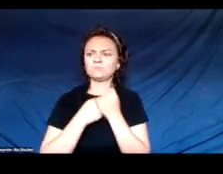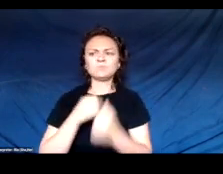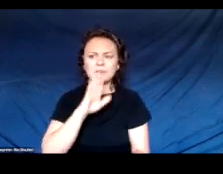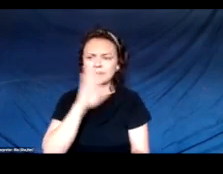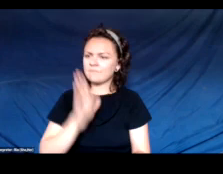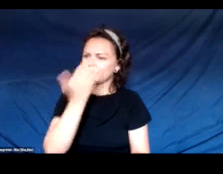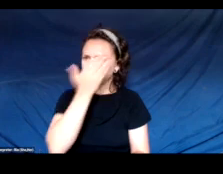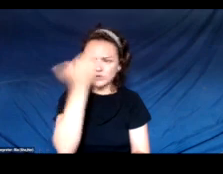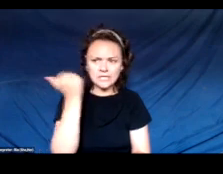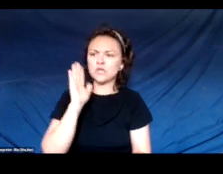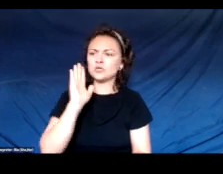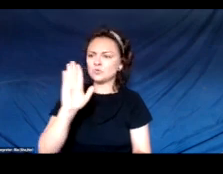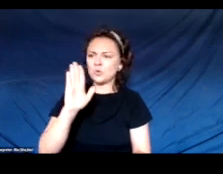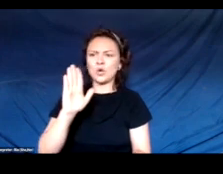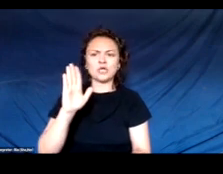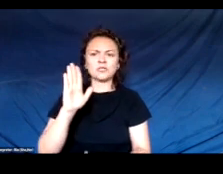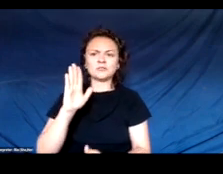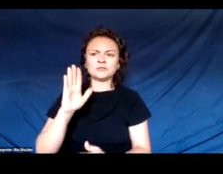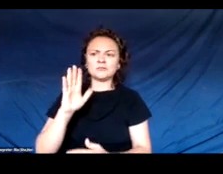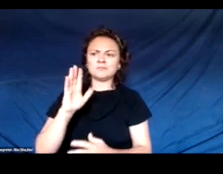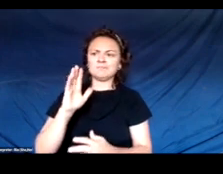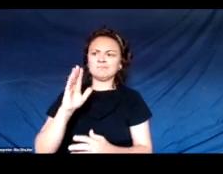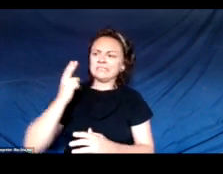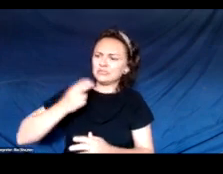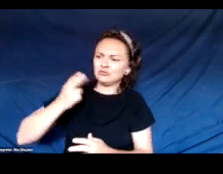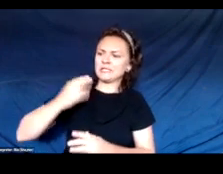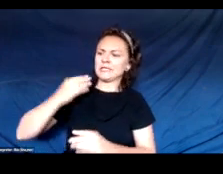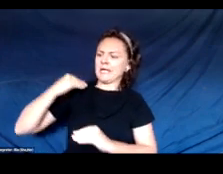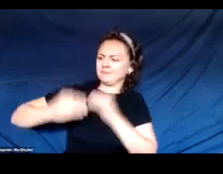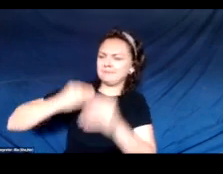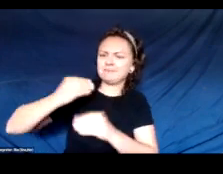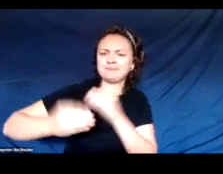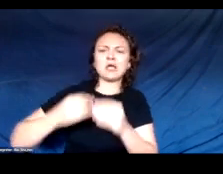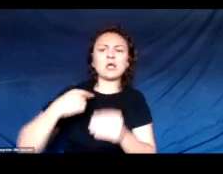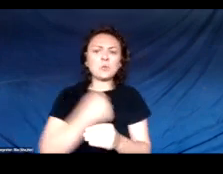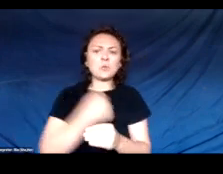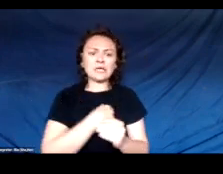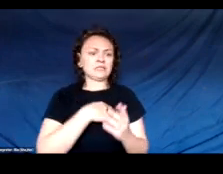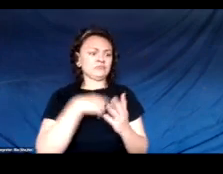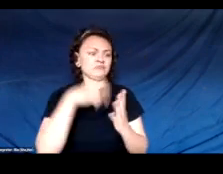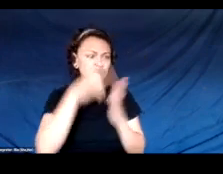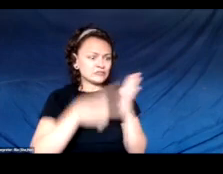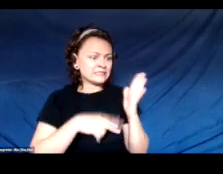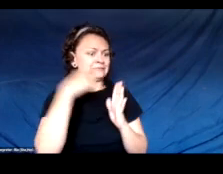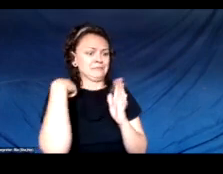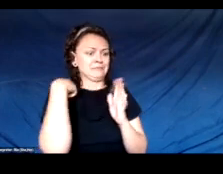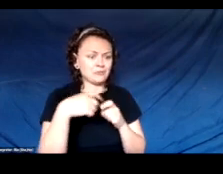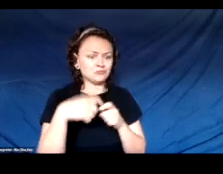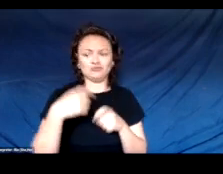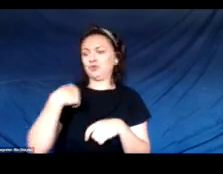Like we listen to music, we read books in Spanish. I taught my brother and my sister to read.